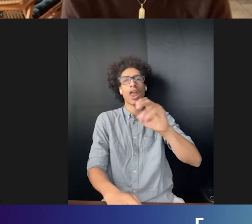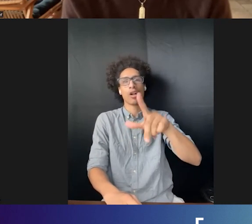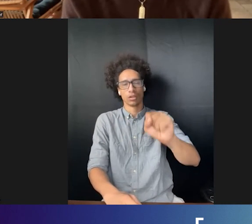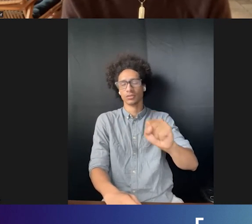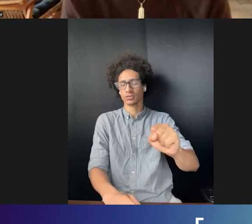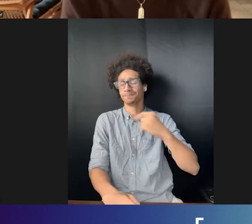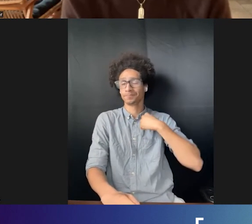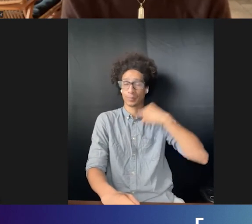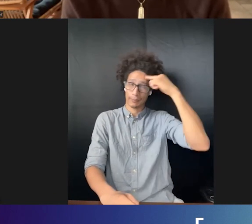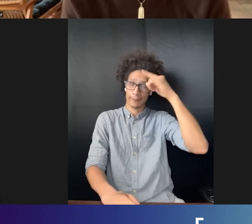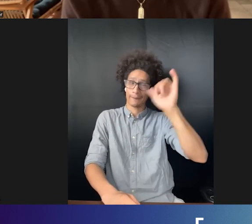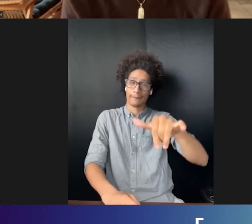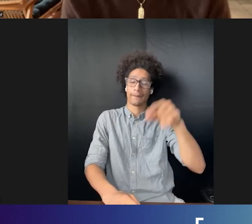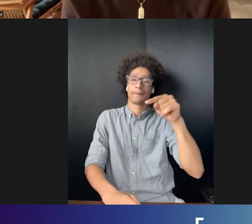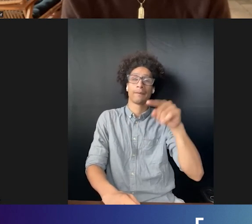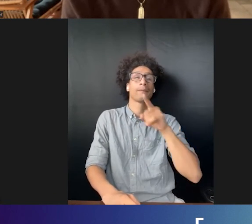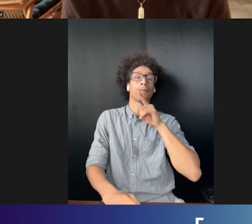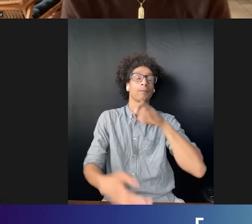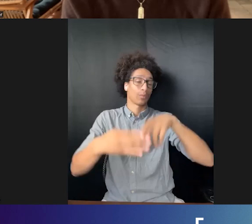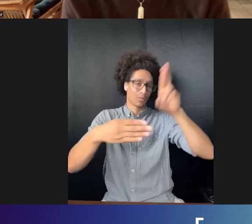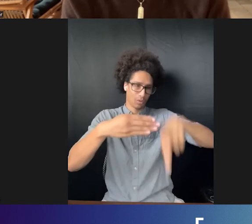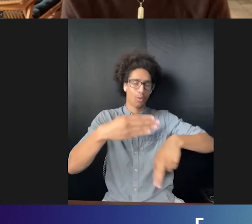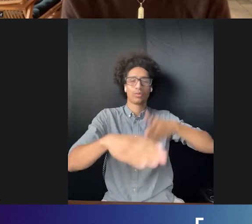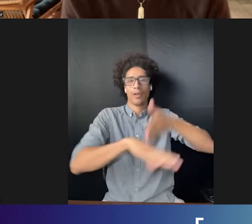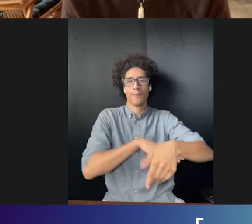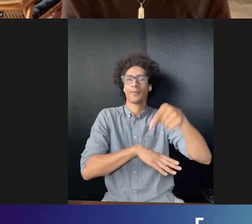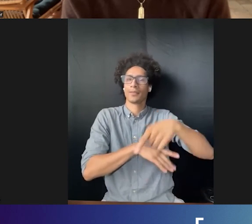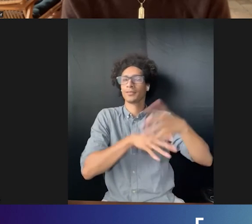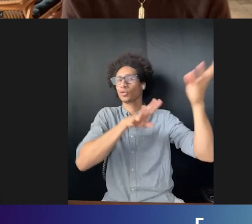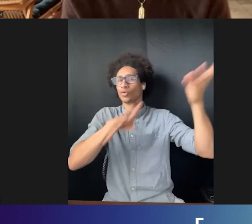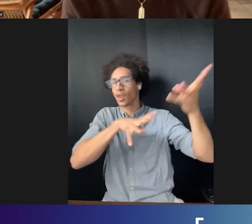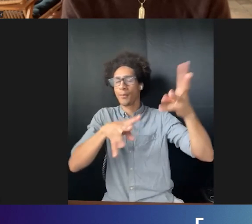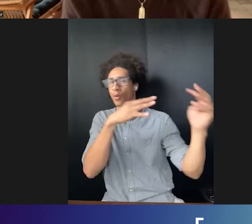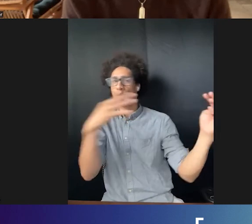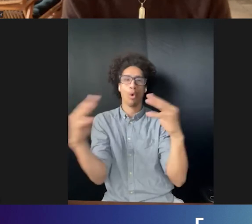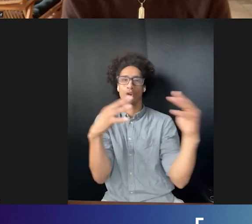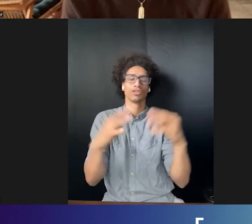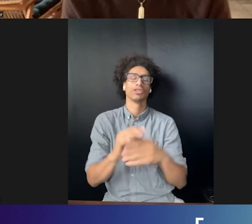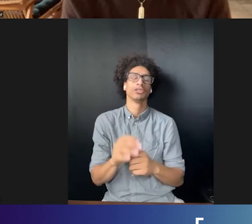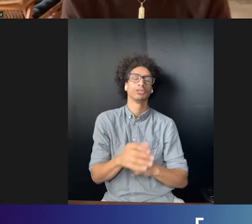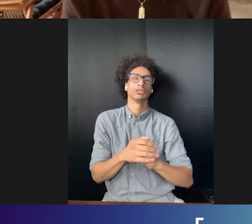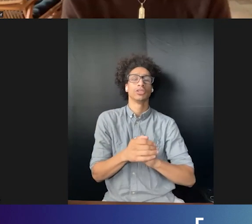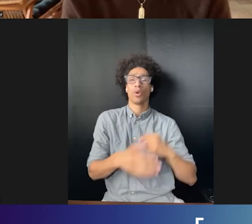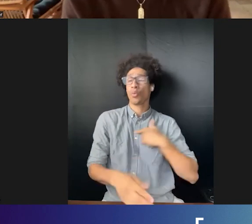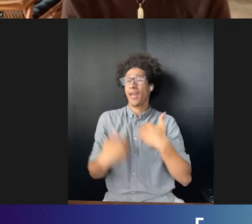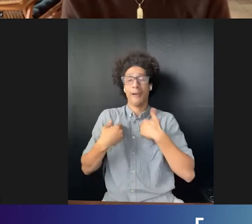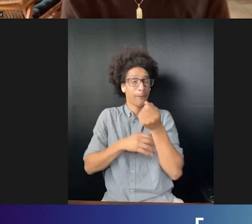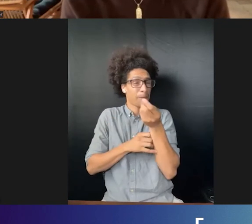been a result of the streaming wars. We just have a few minutes left, so I wanted to just open it up